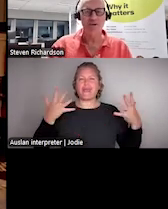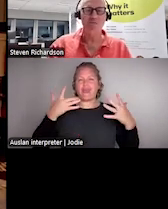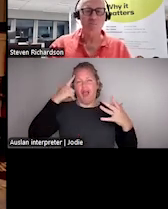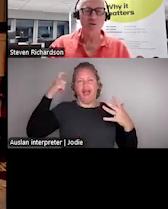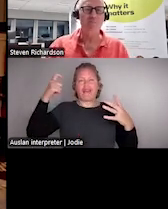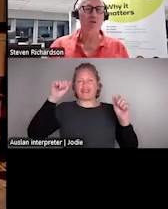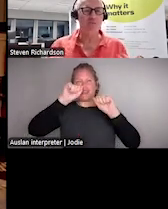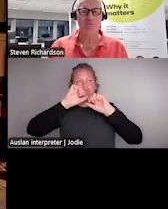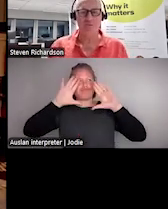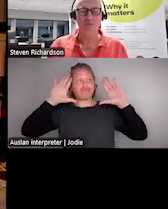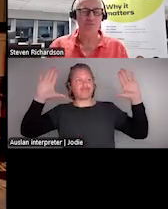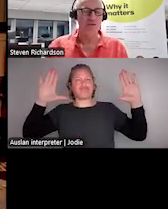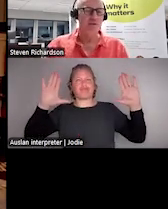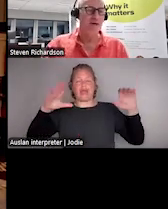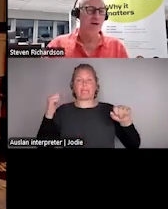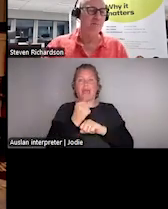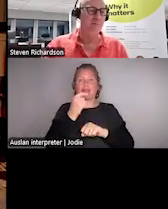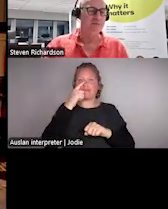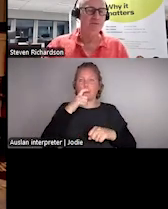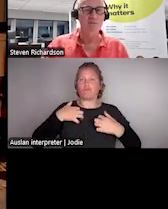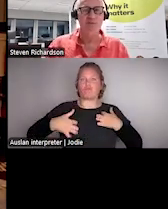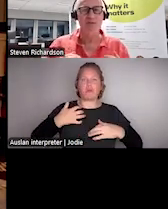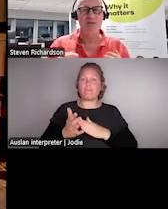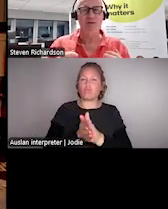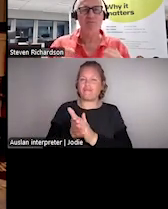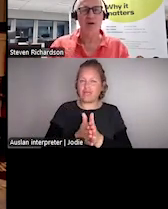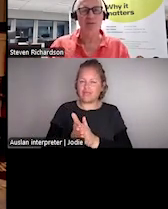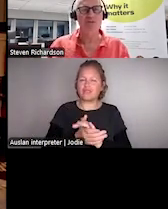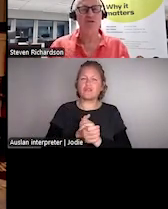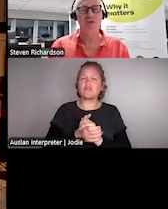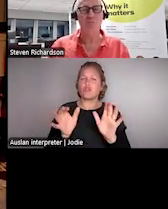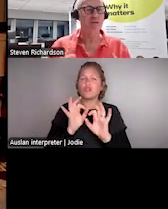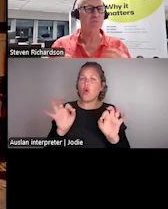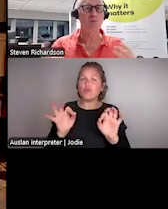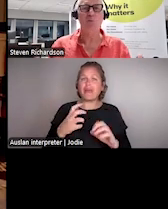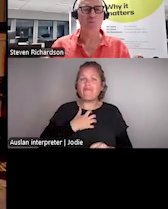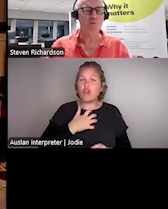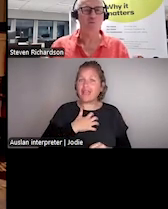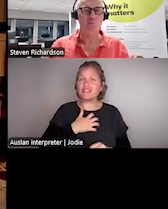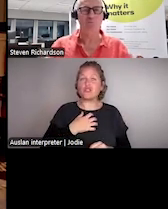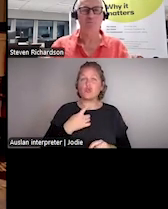a great way to motivate people. So, don't be afraid to share your biggest goal possible,